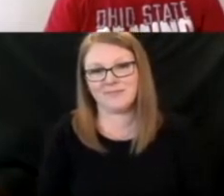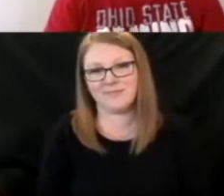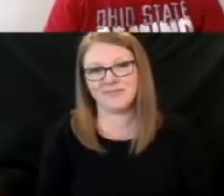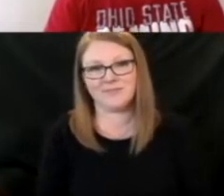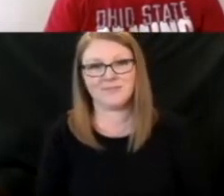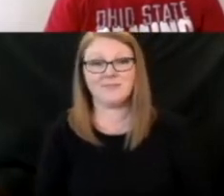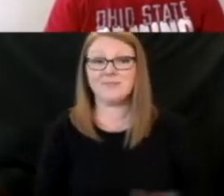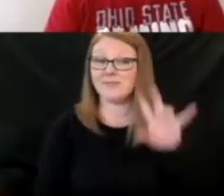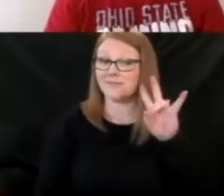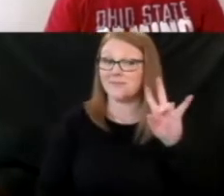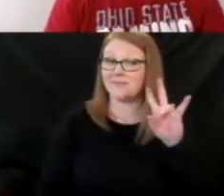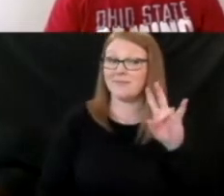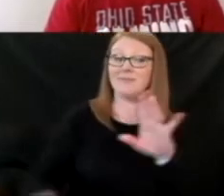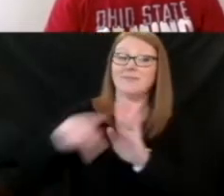seven policies for writing